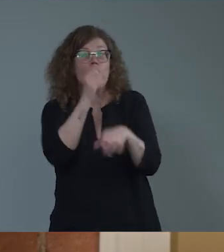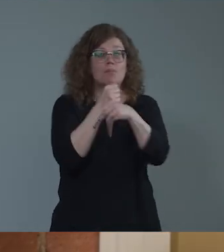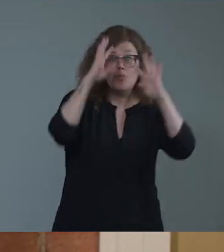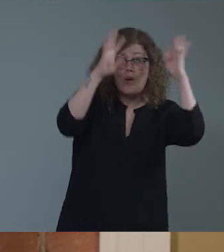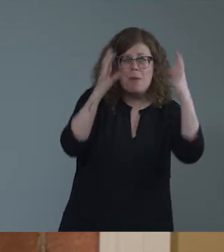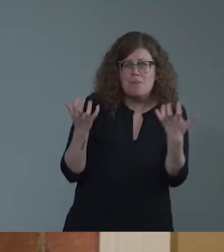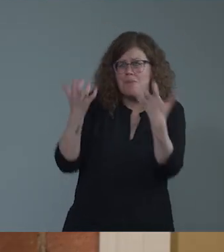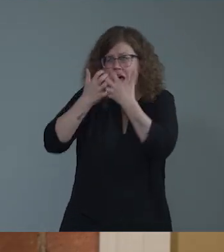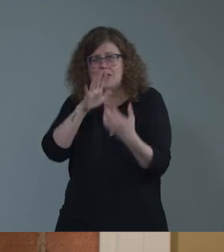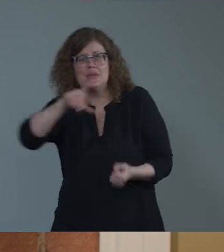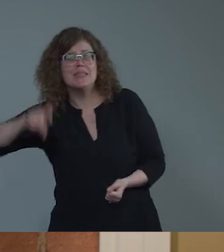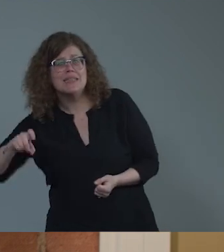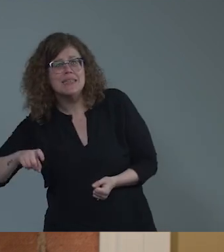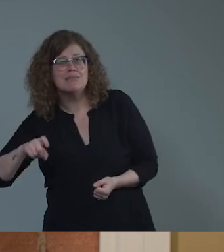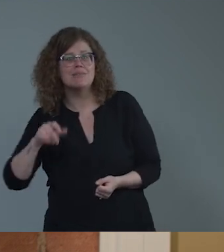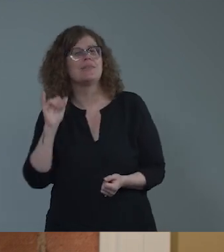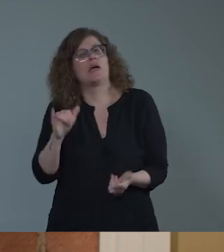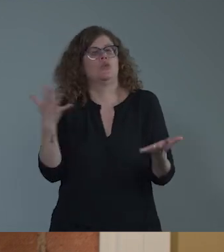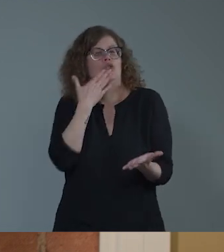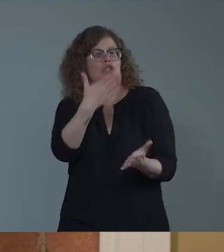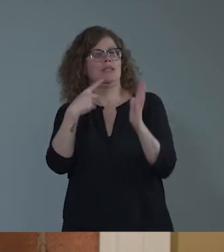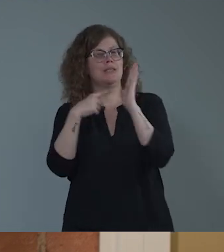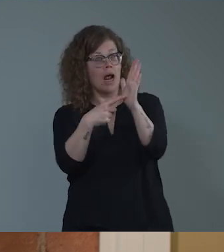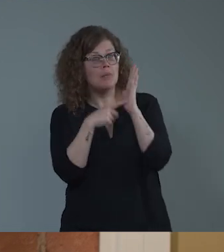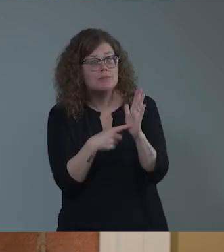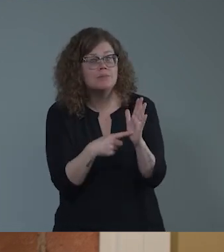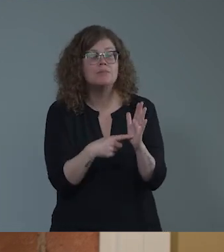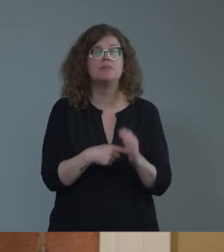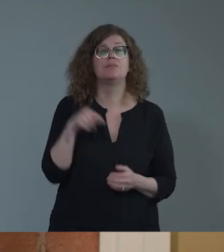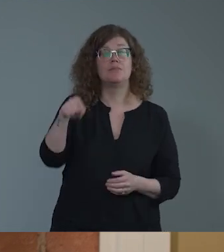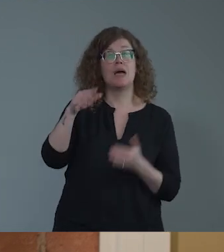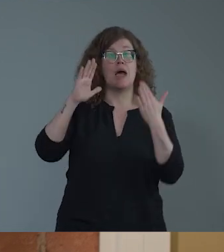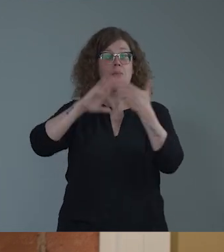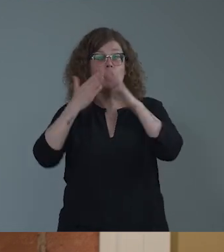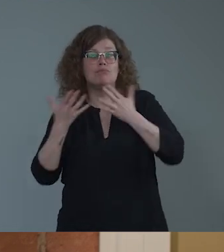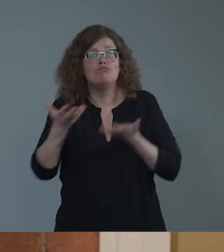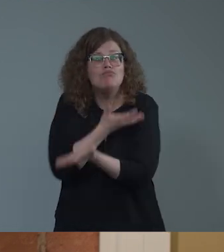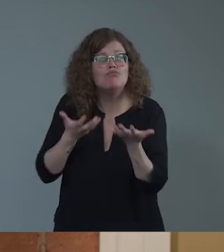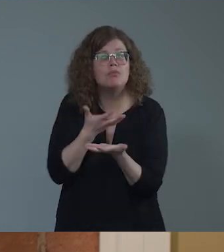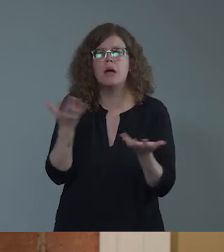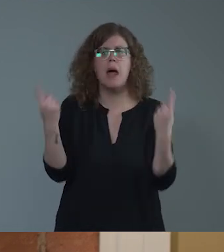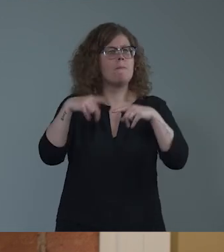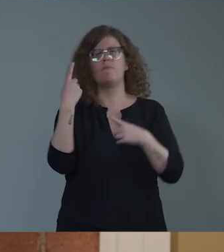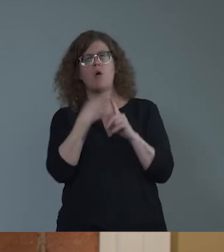so you need to create a match based on your needs. What's a good example of that? Community engagement comes up a lot.